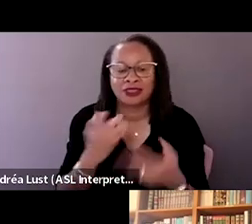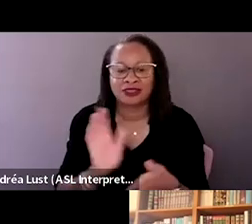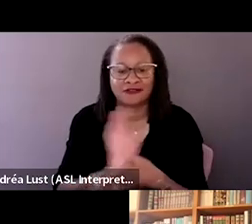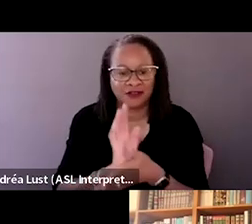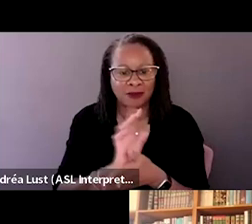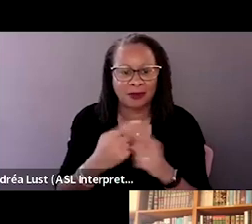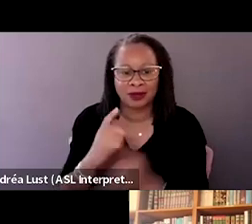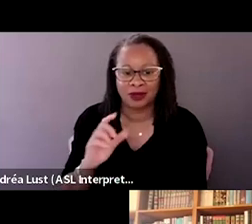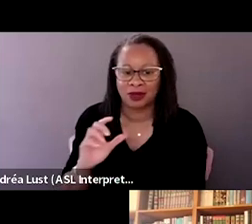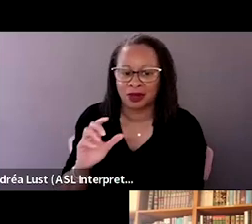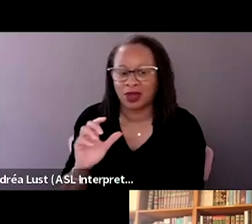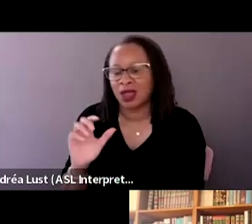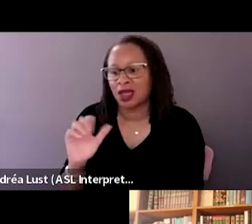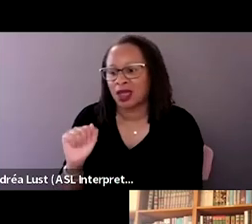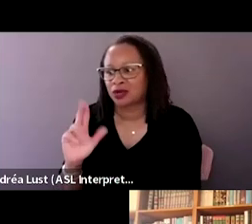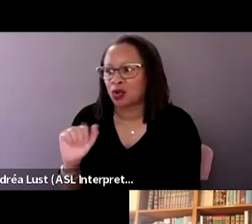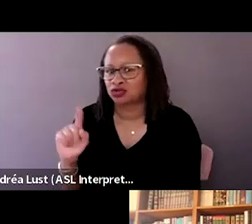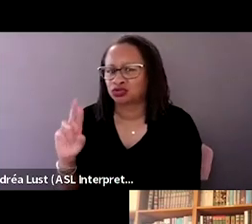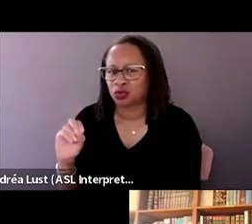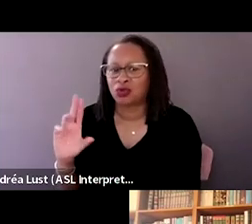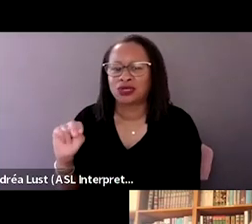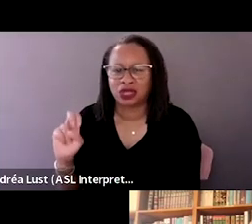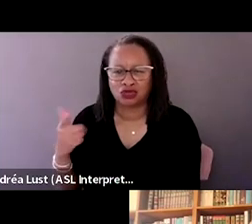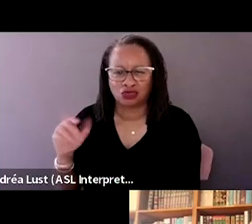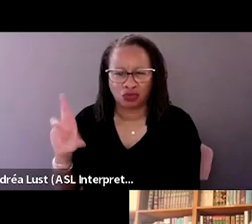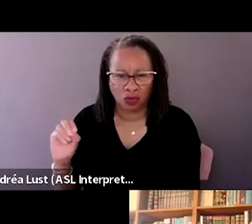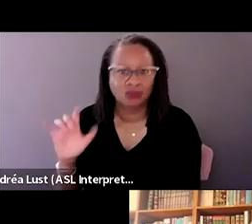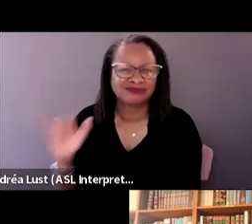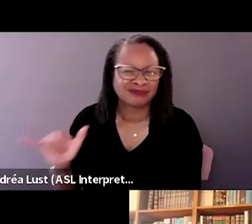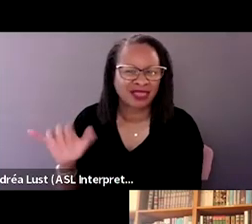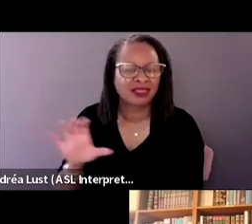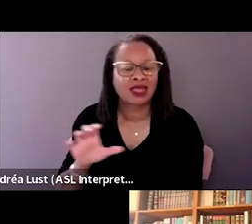"I am Not Your Negro," was broadcasted by RTE France.